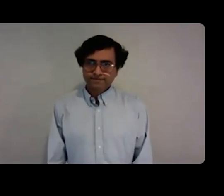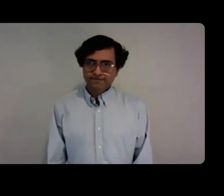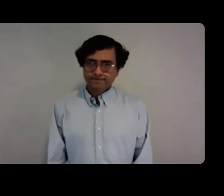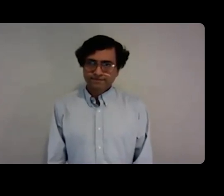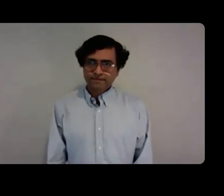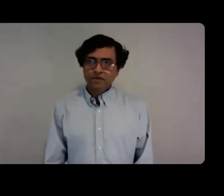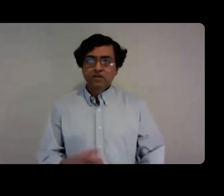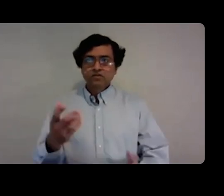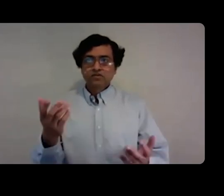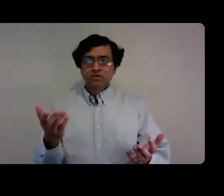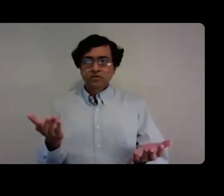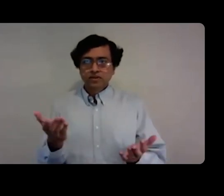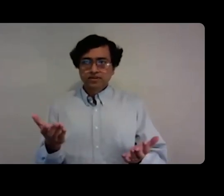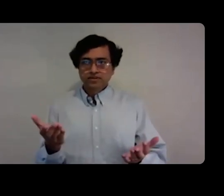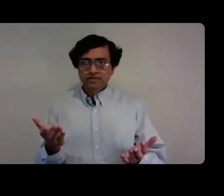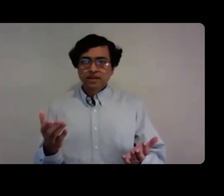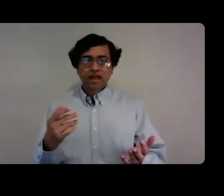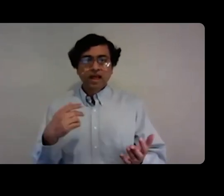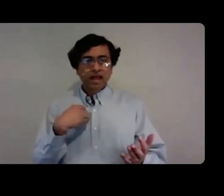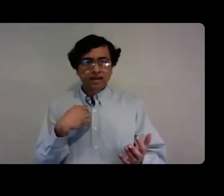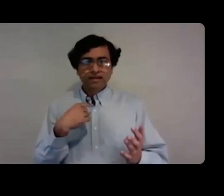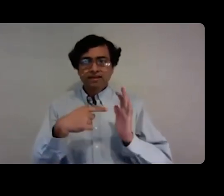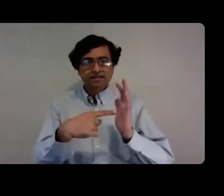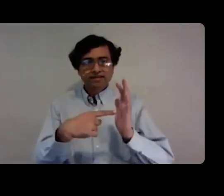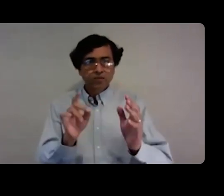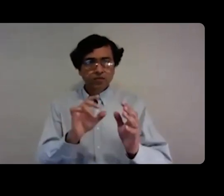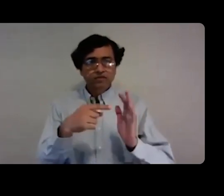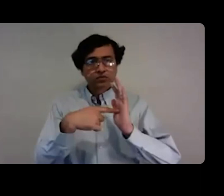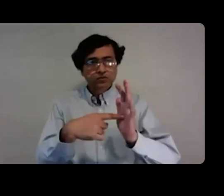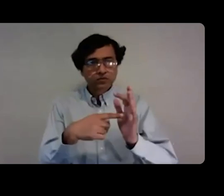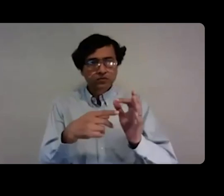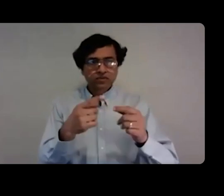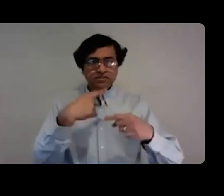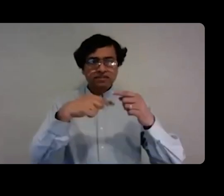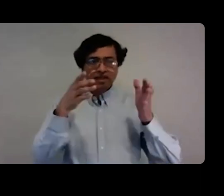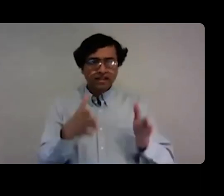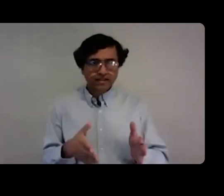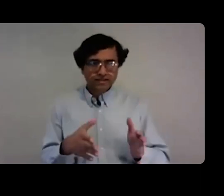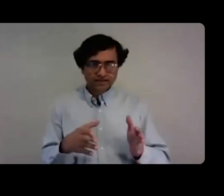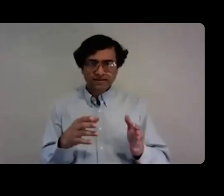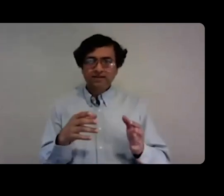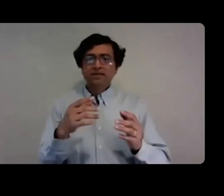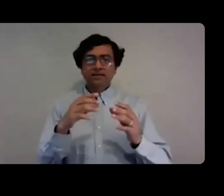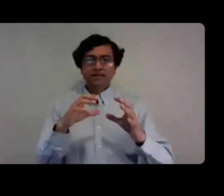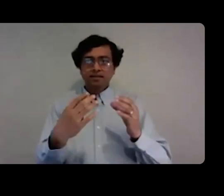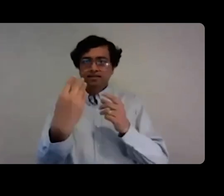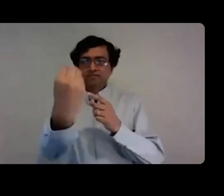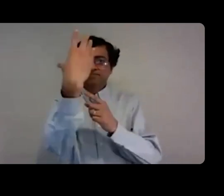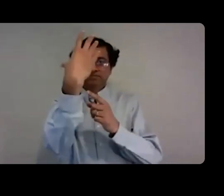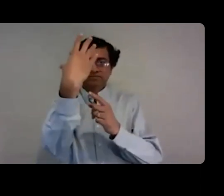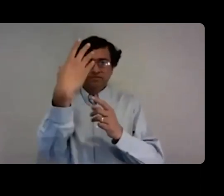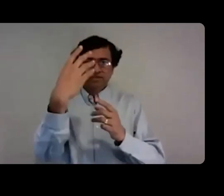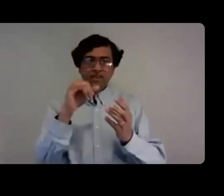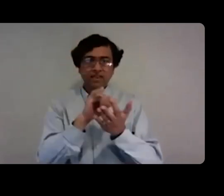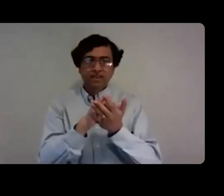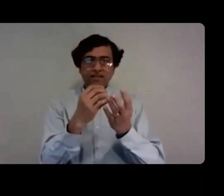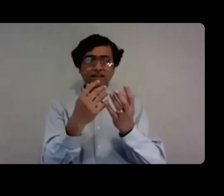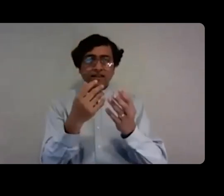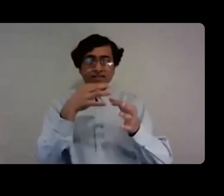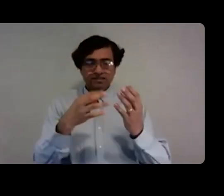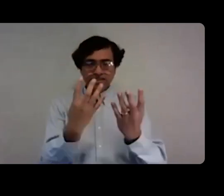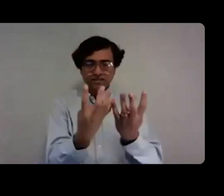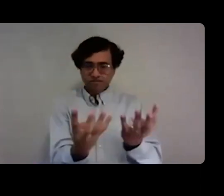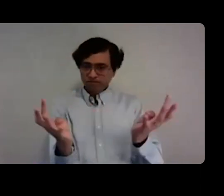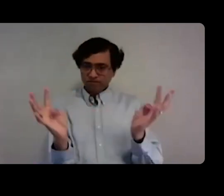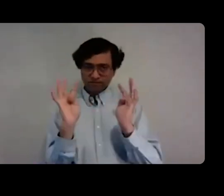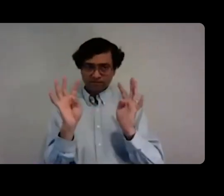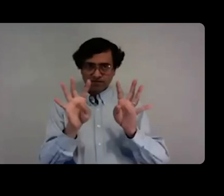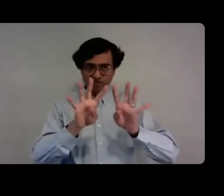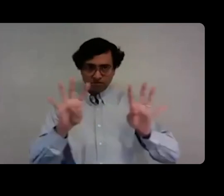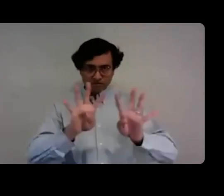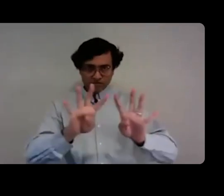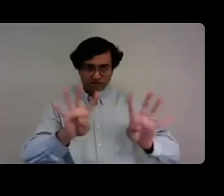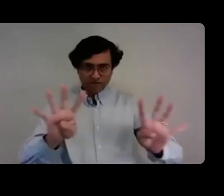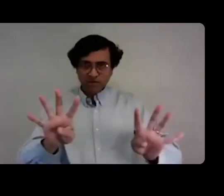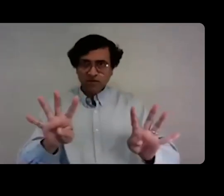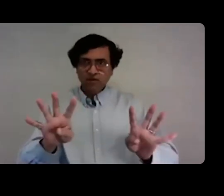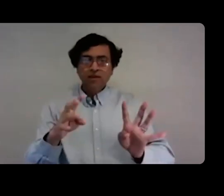So in this example we have a sign language interpreter incorporated into the visual content.